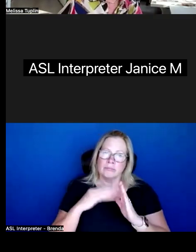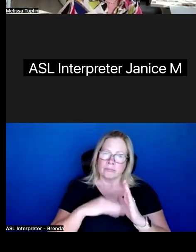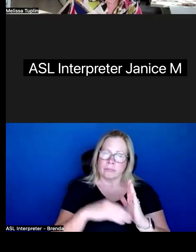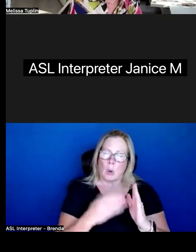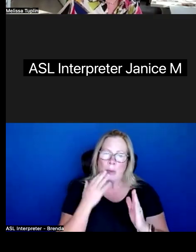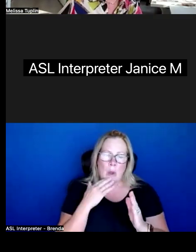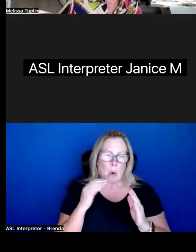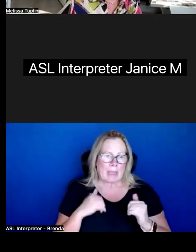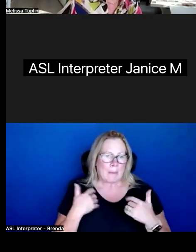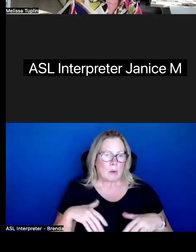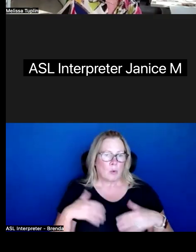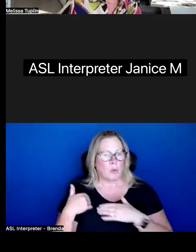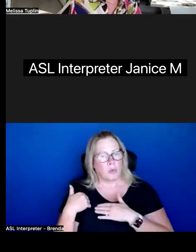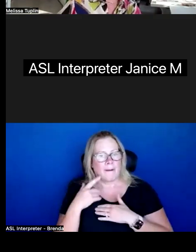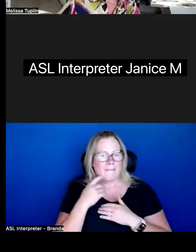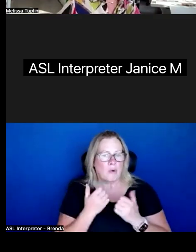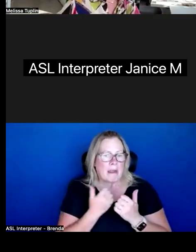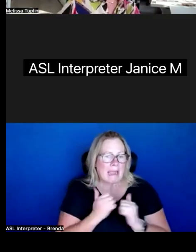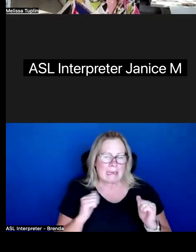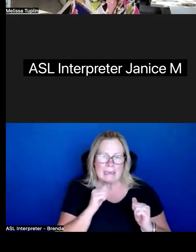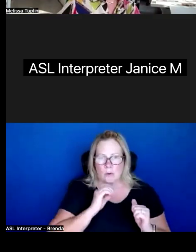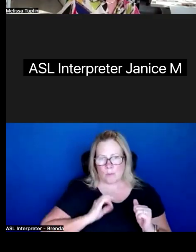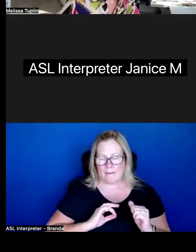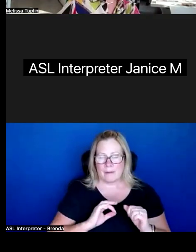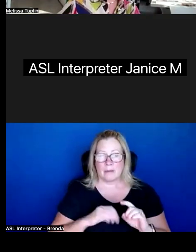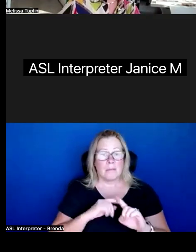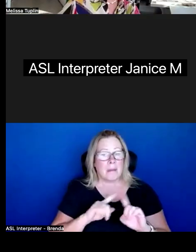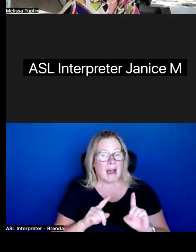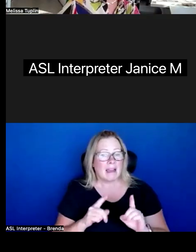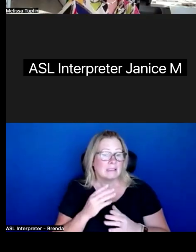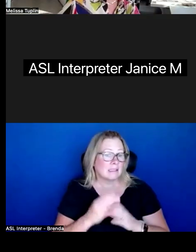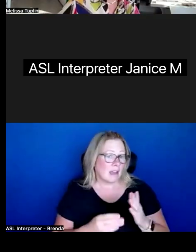and even more so for organizations that may not have many or any dedicated